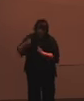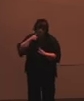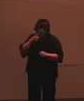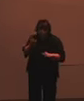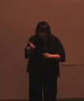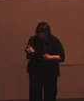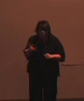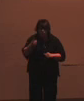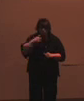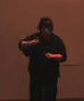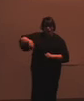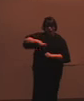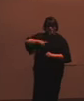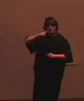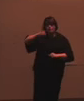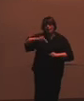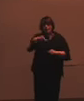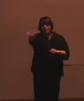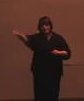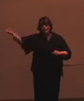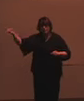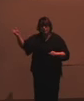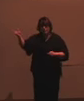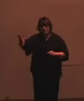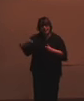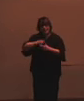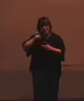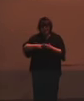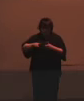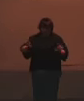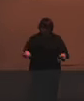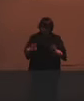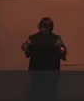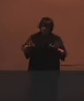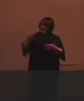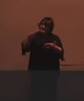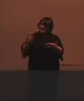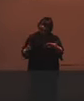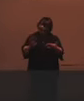And then it is very, very nicely designed nest, I think.